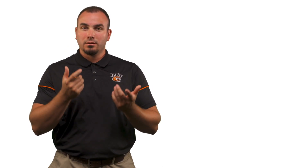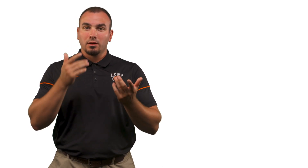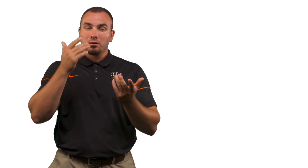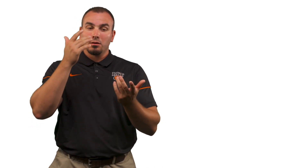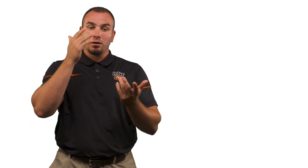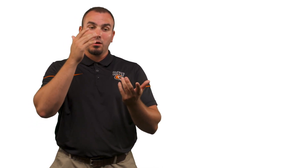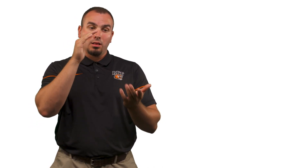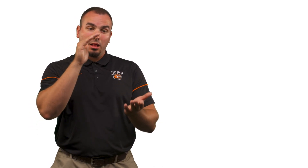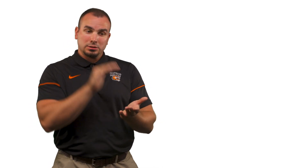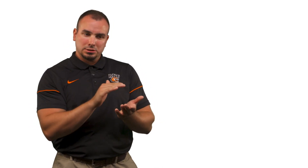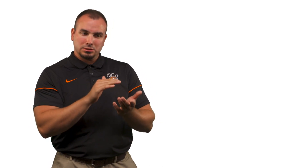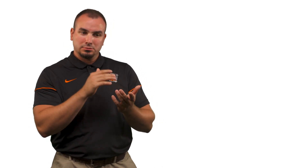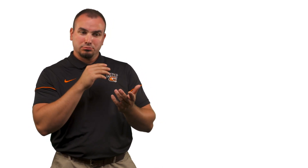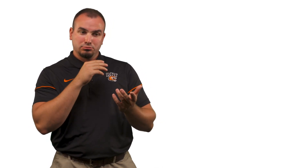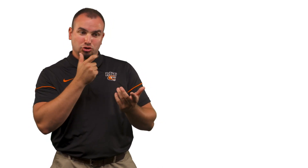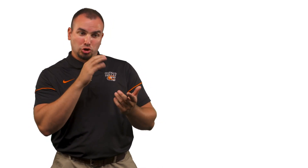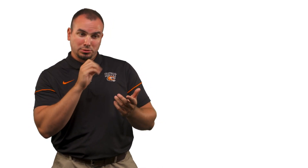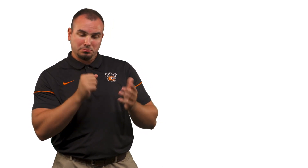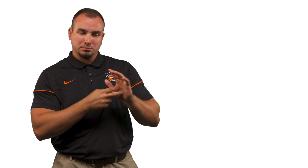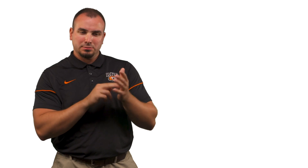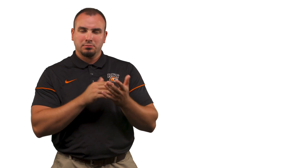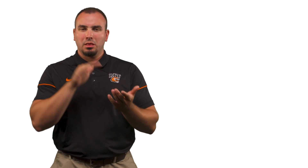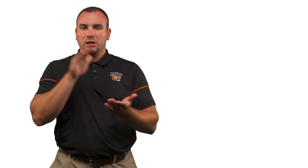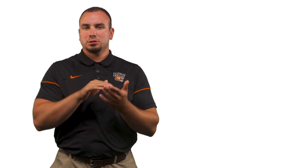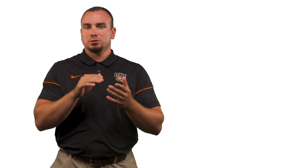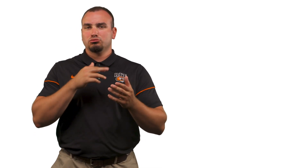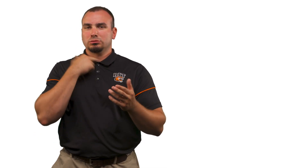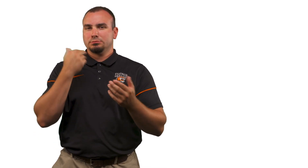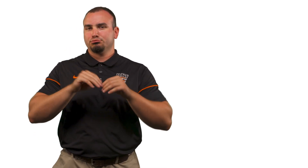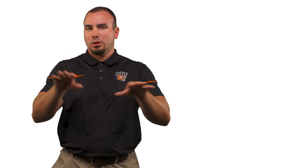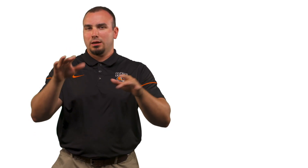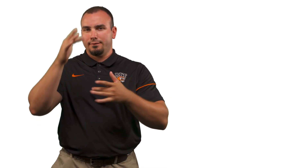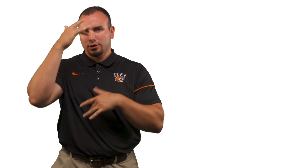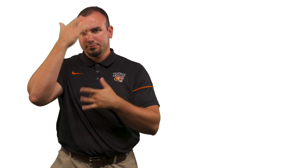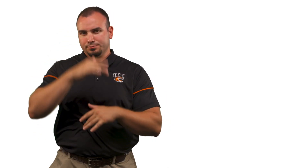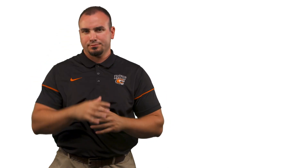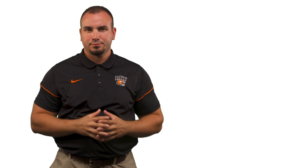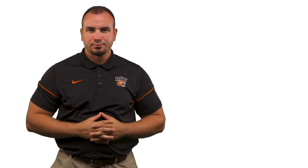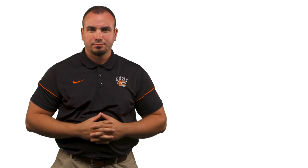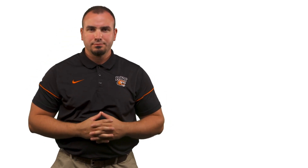the number of germs and the risk of spreading infection.